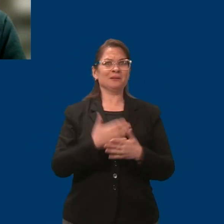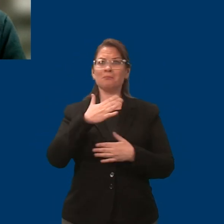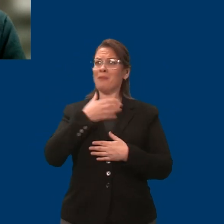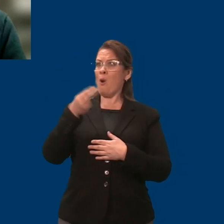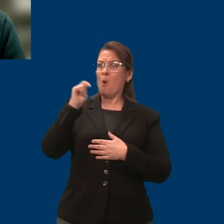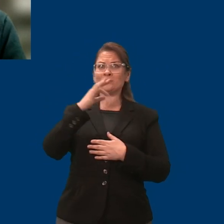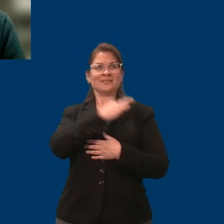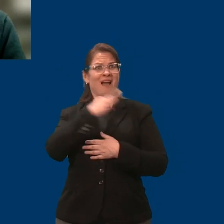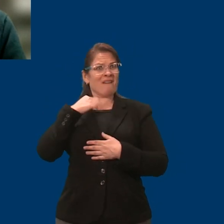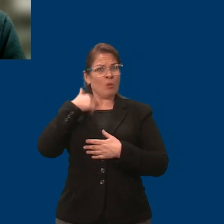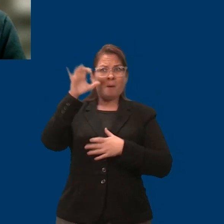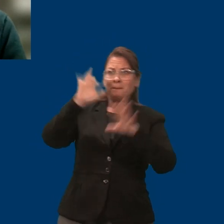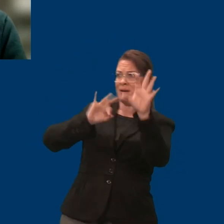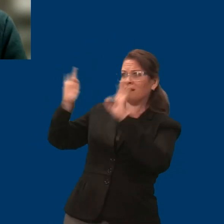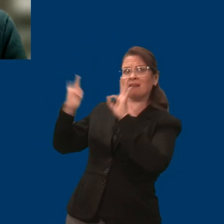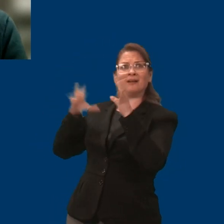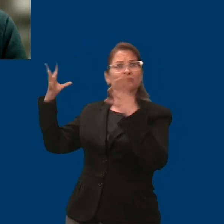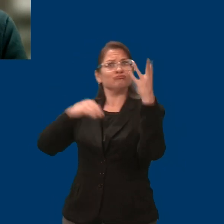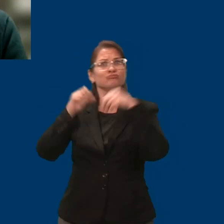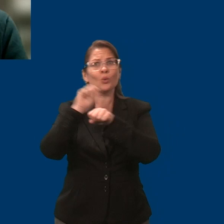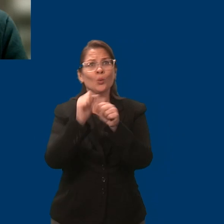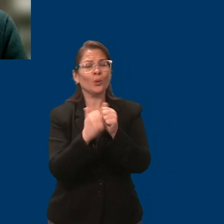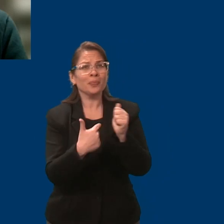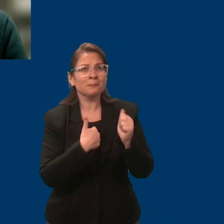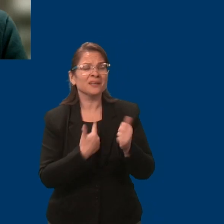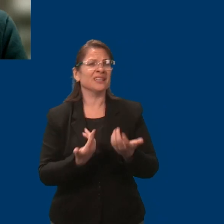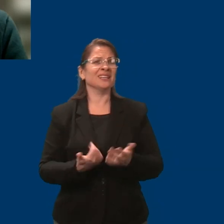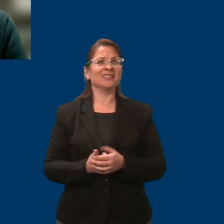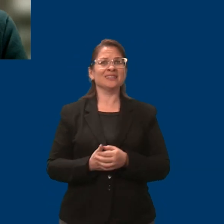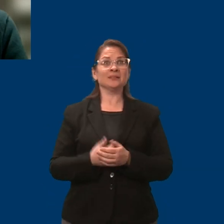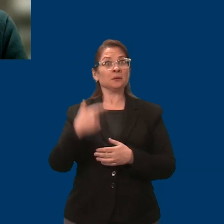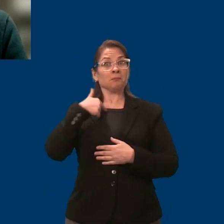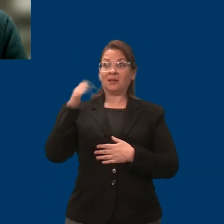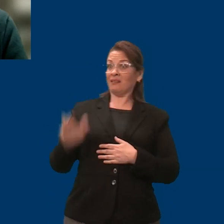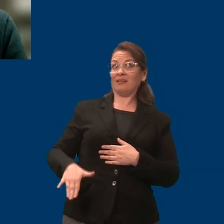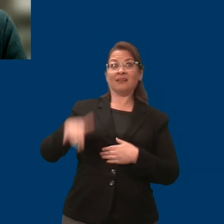I grew up expecting that I'd be included and have choices in how I live.